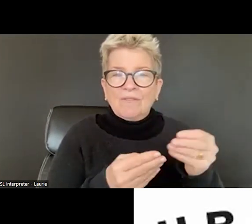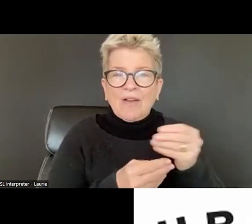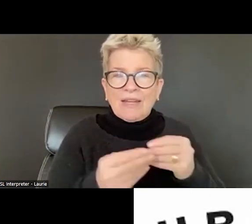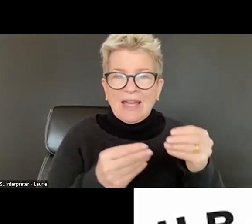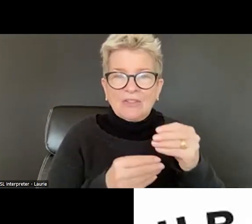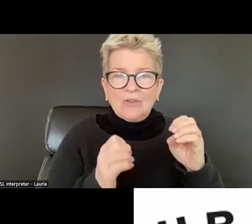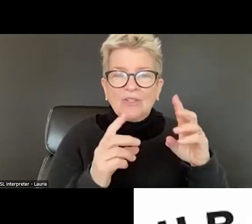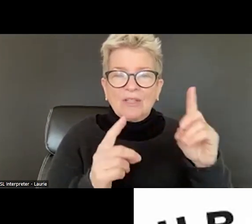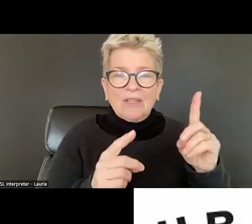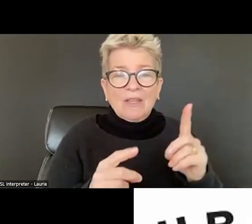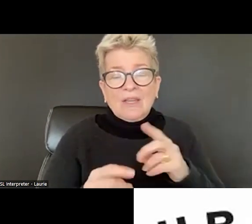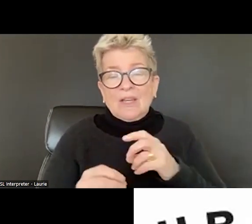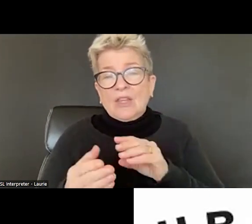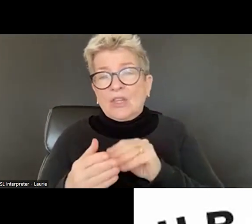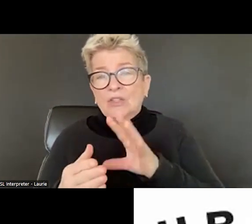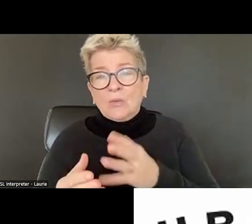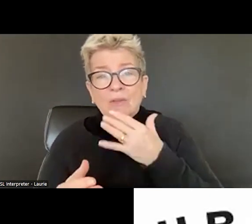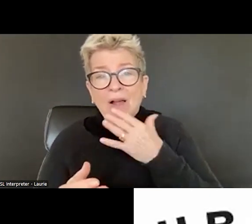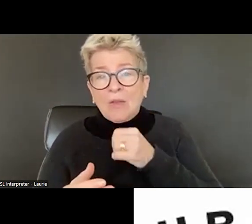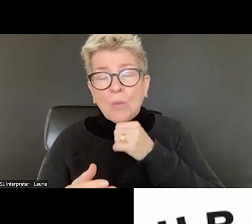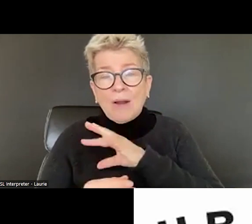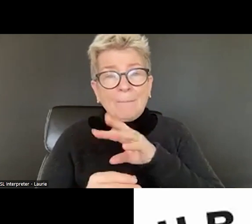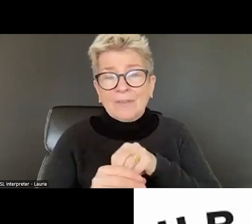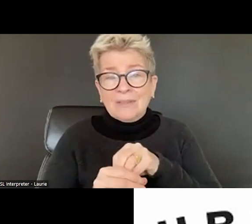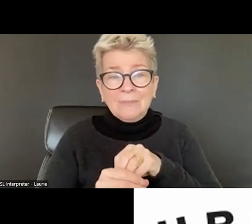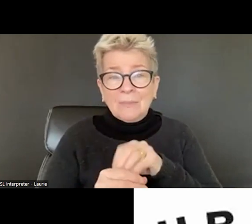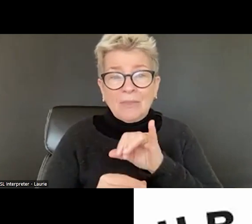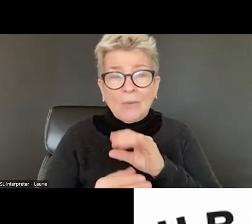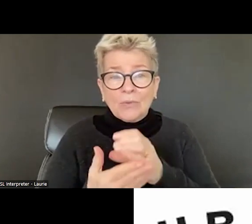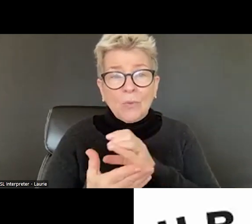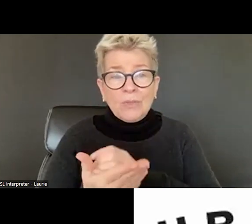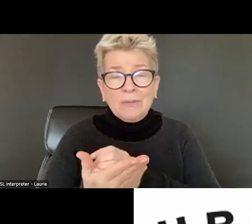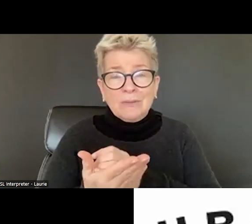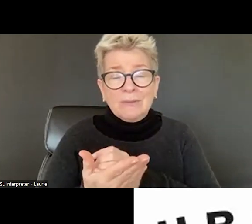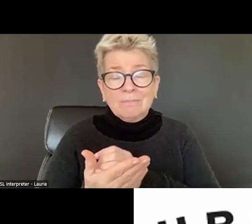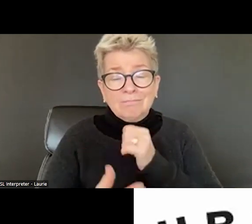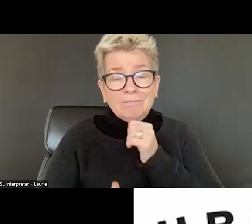our students of color were not participating in those types of courses um so once we received the